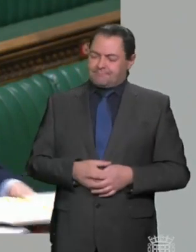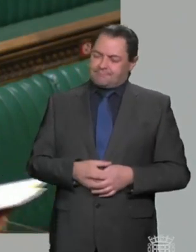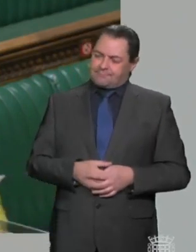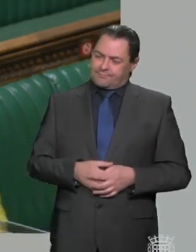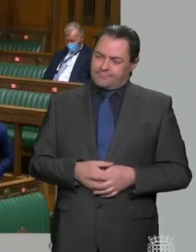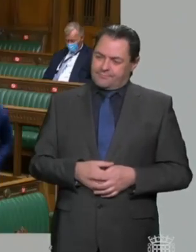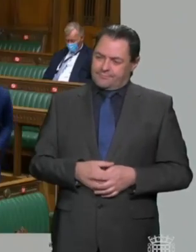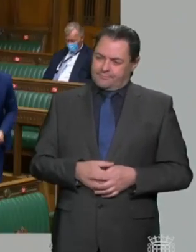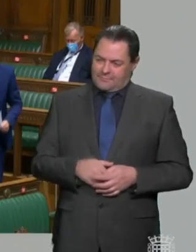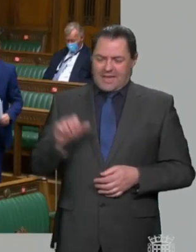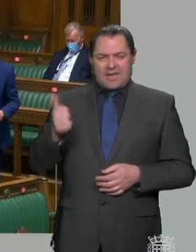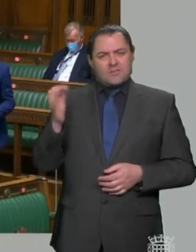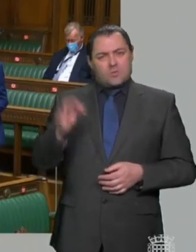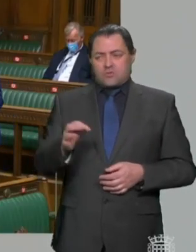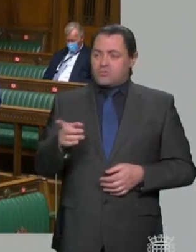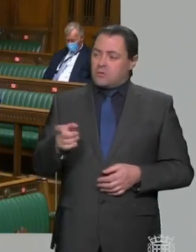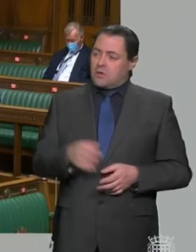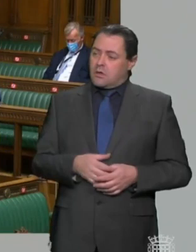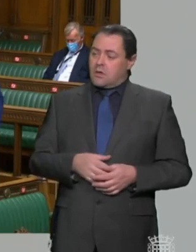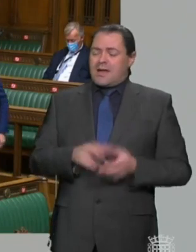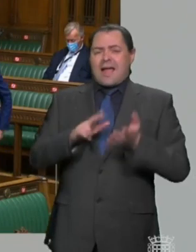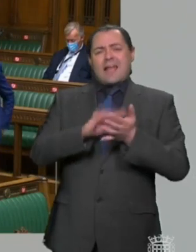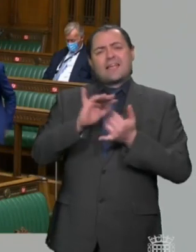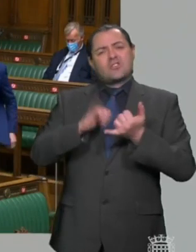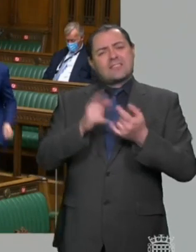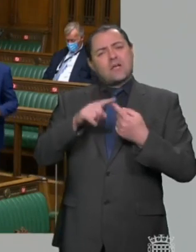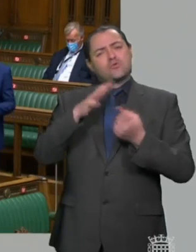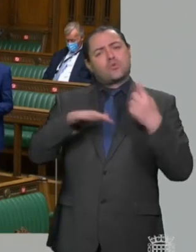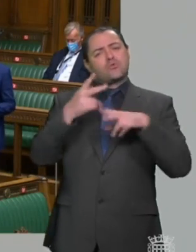Ben Lake (Ceredigion) (PC) NHS and social care staff in Wales are due to